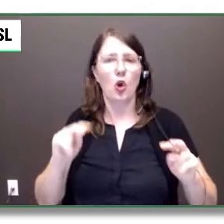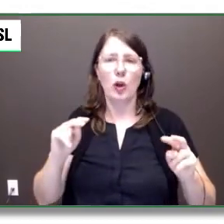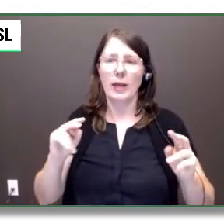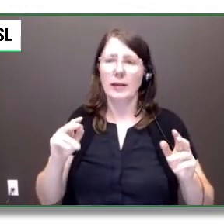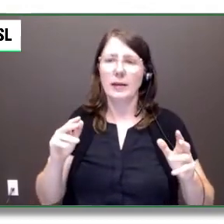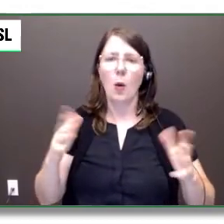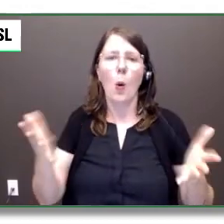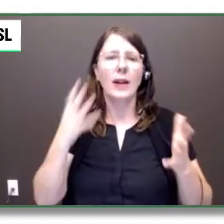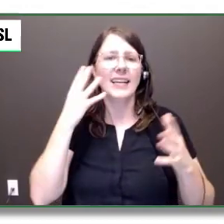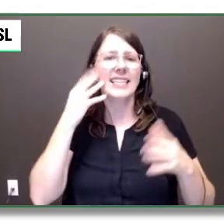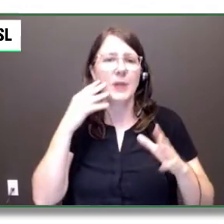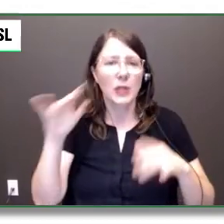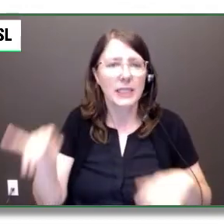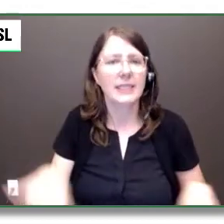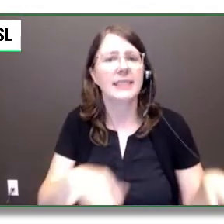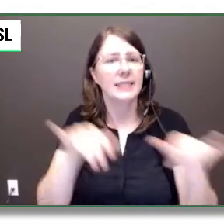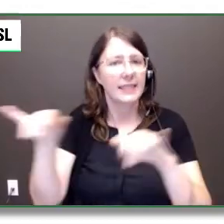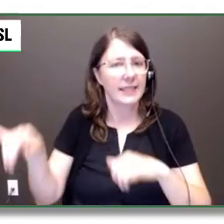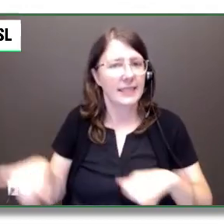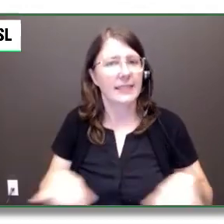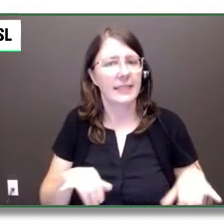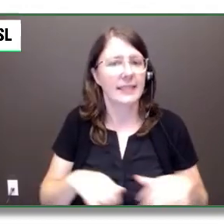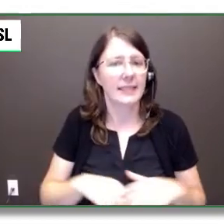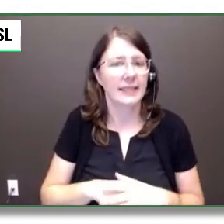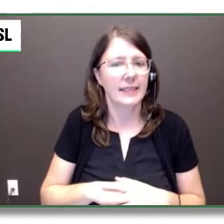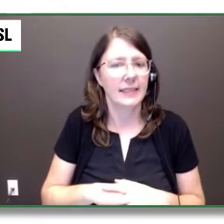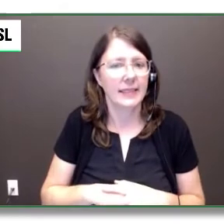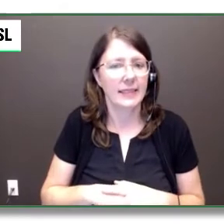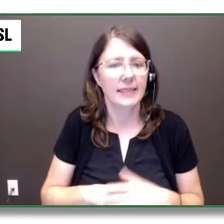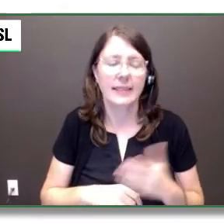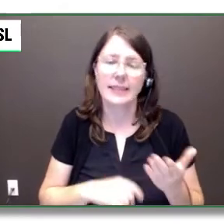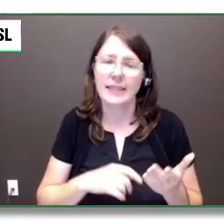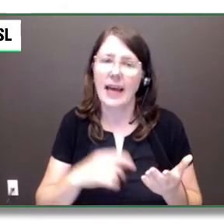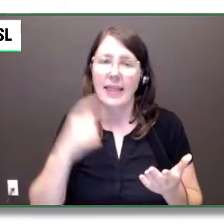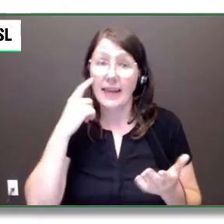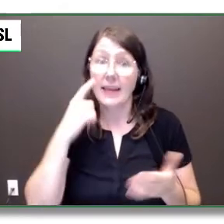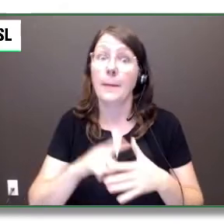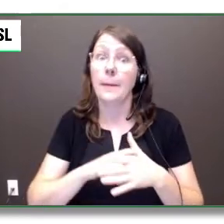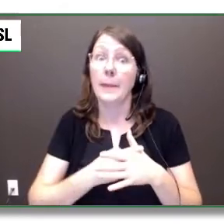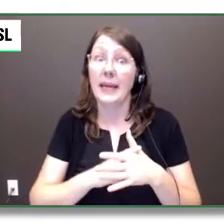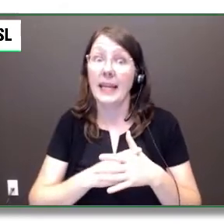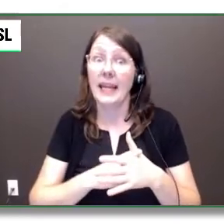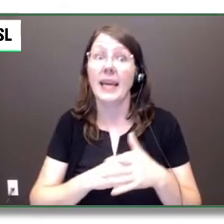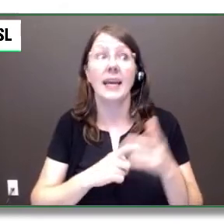agencies especially at the beginning is really focus on those shared experiences